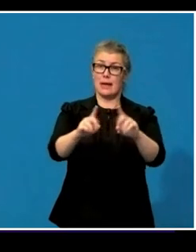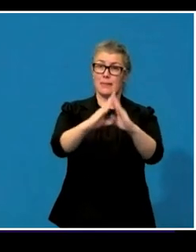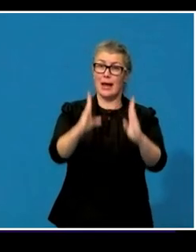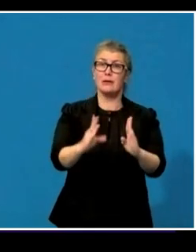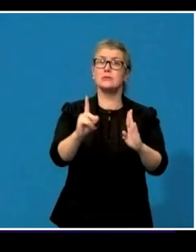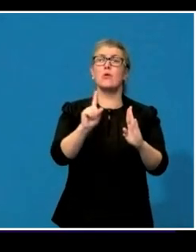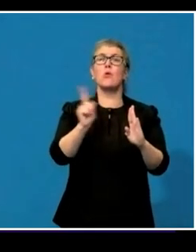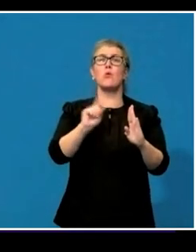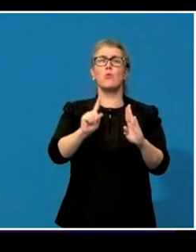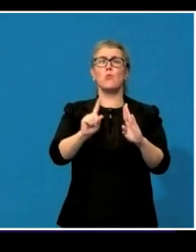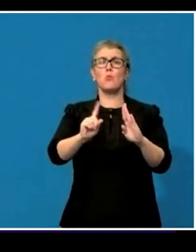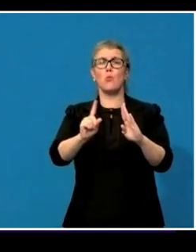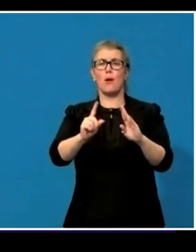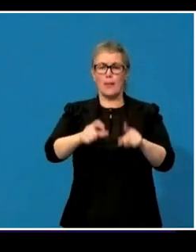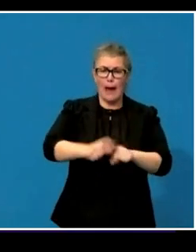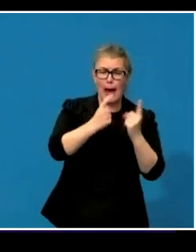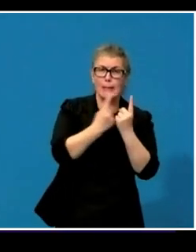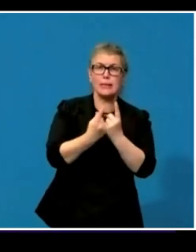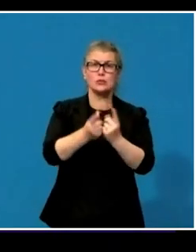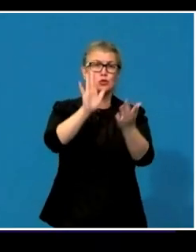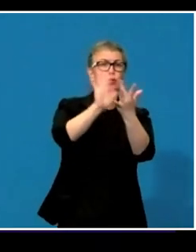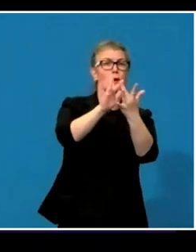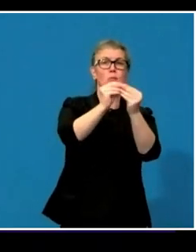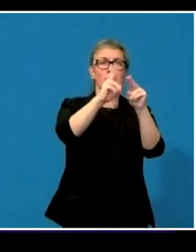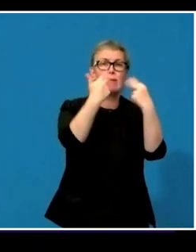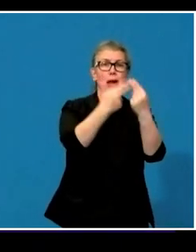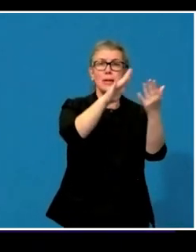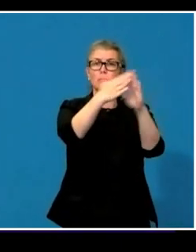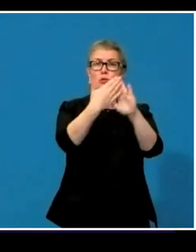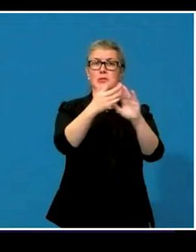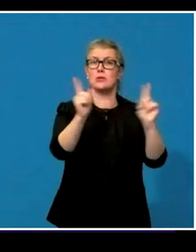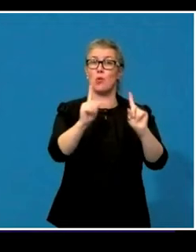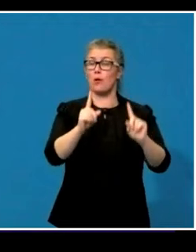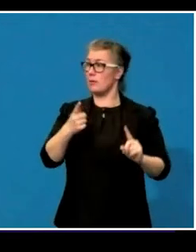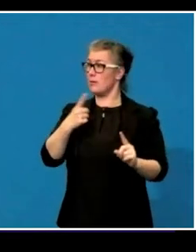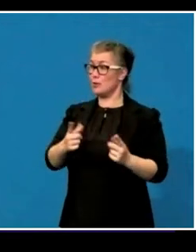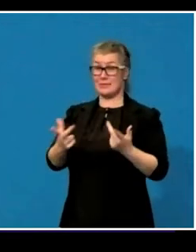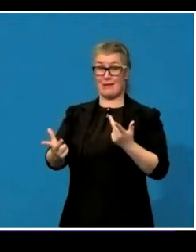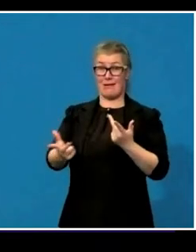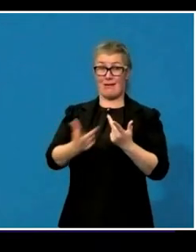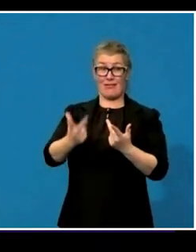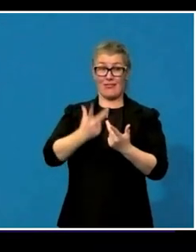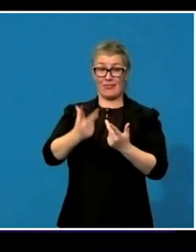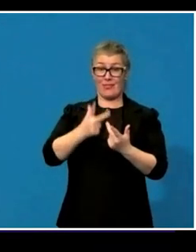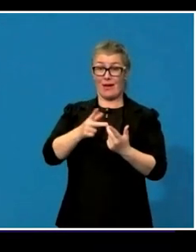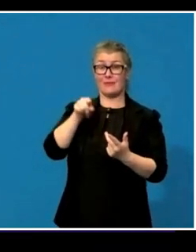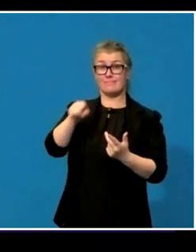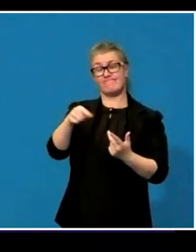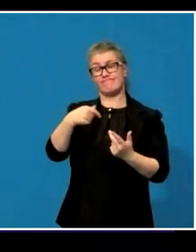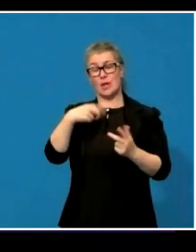his family, his community and so on? Because you had another interfacing - what I would call an interfacing agency such